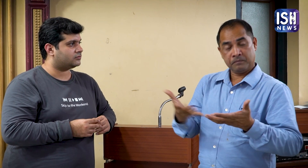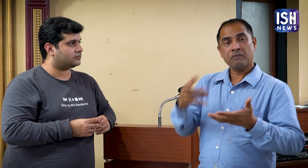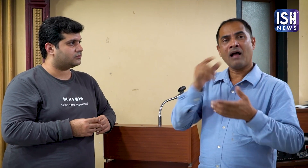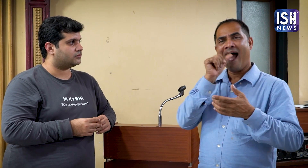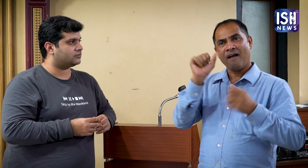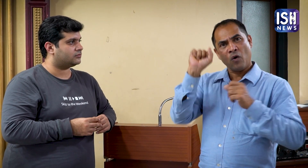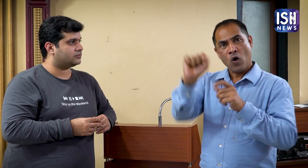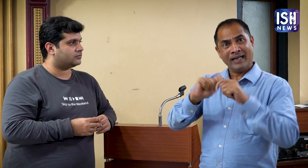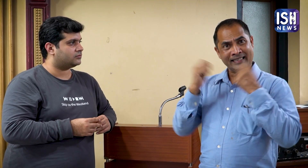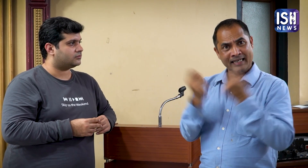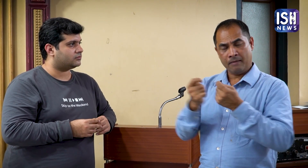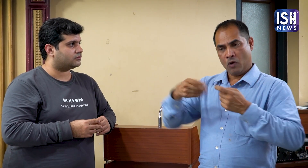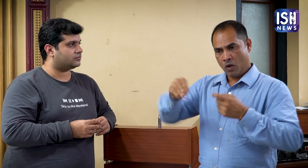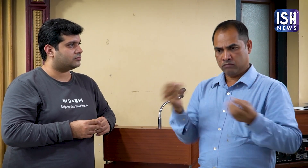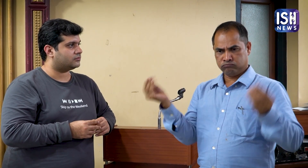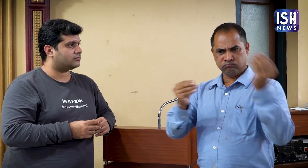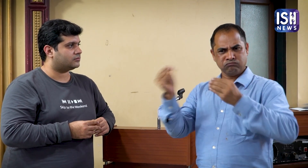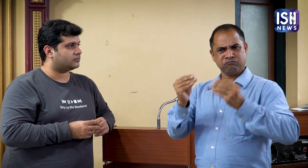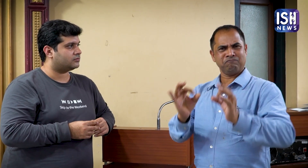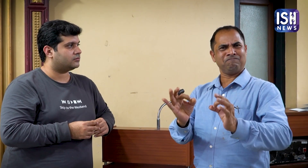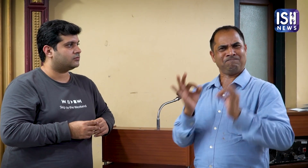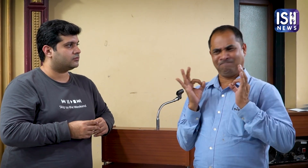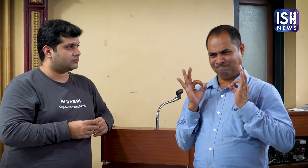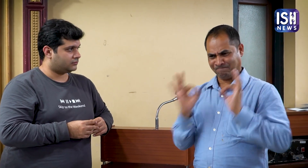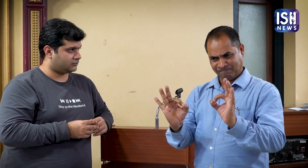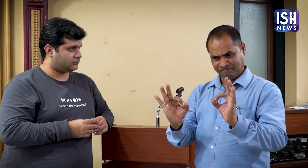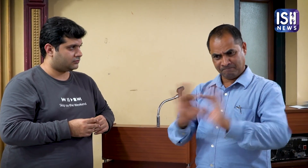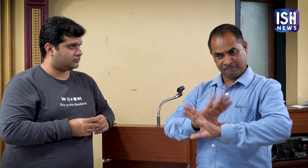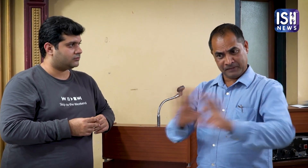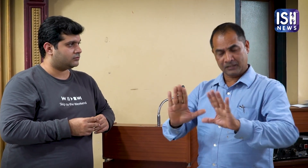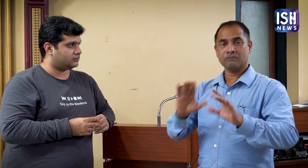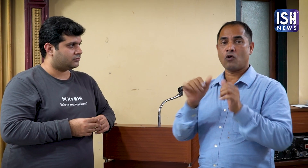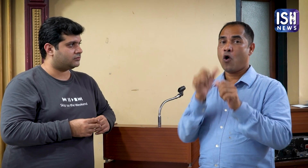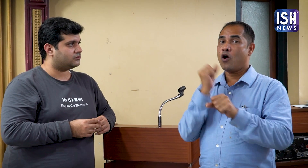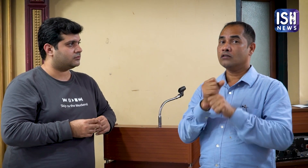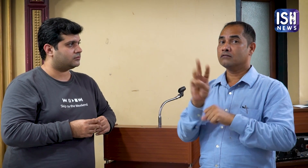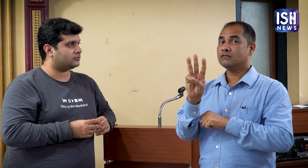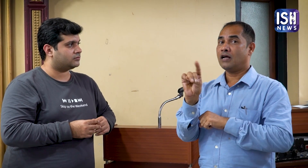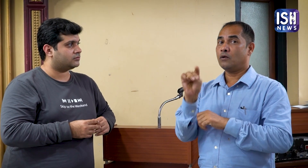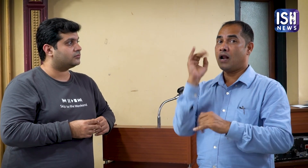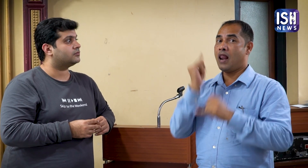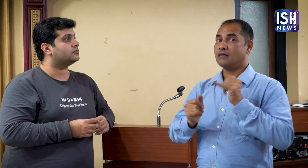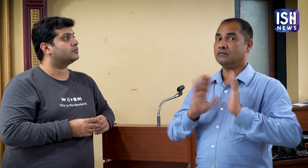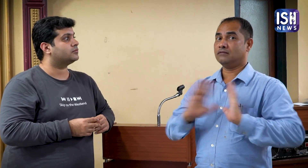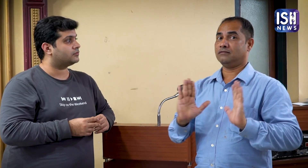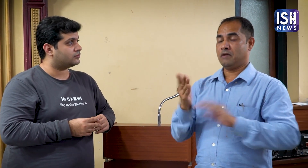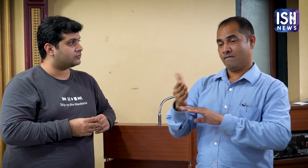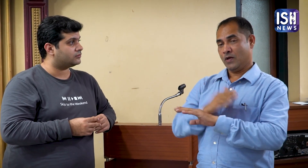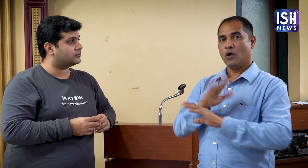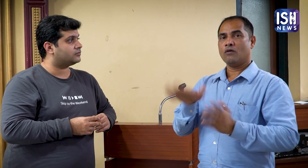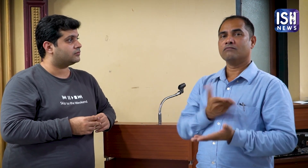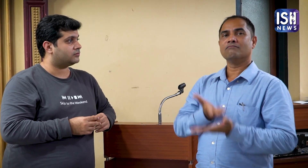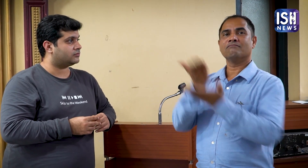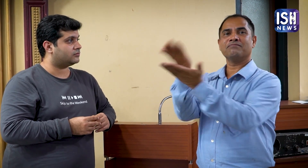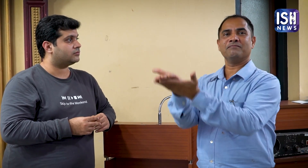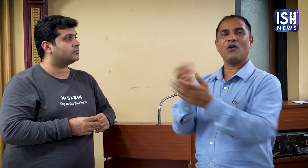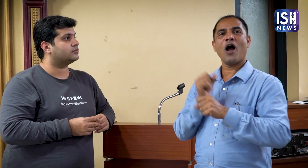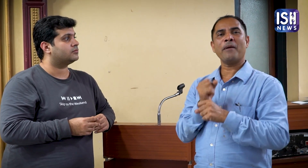A.S.Narayanan team will compile all the suggestions and hand it over to the government, before 31st August as it is the deadline.